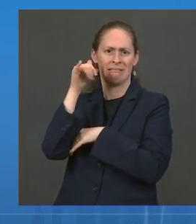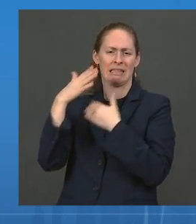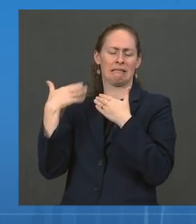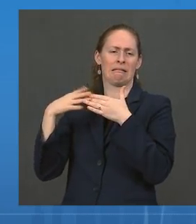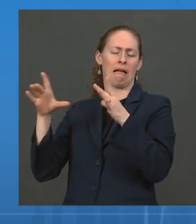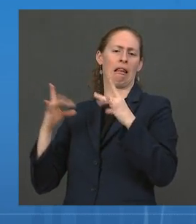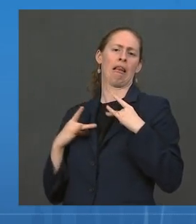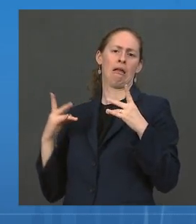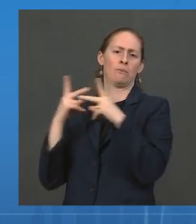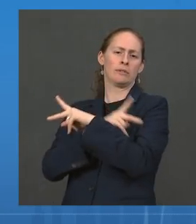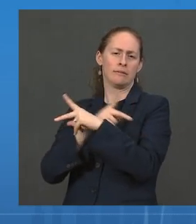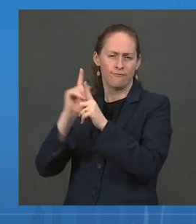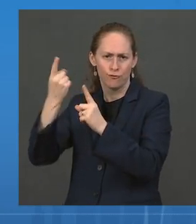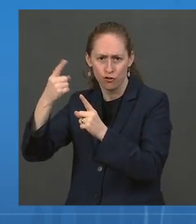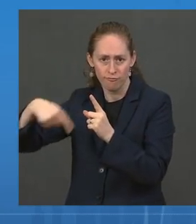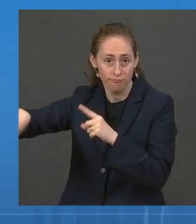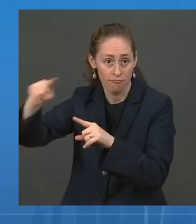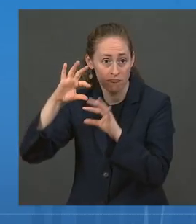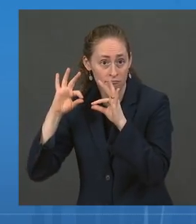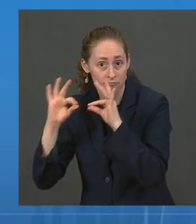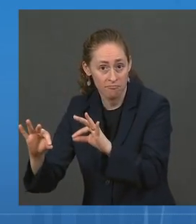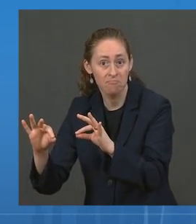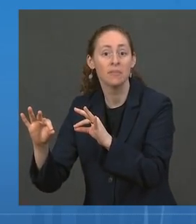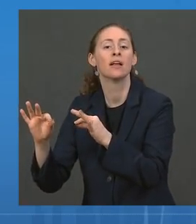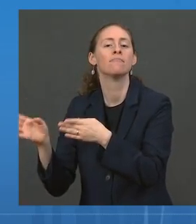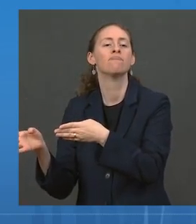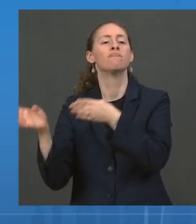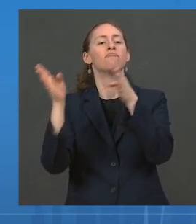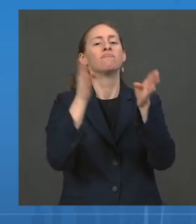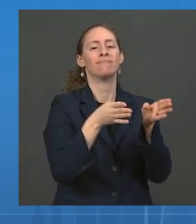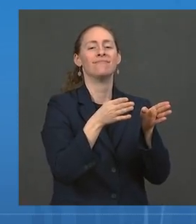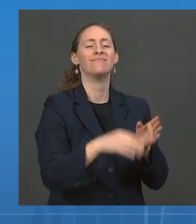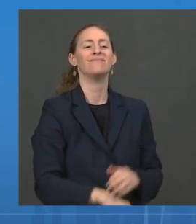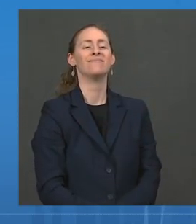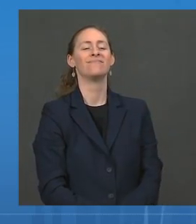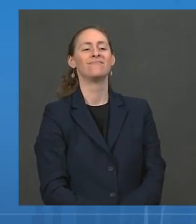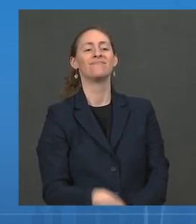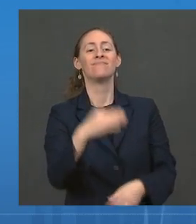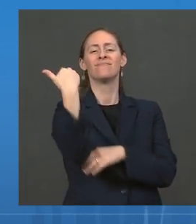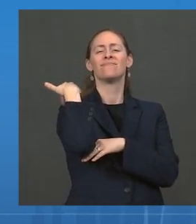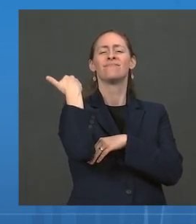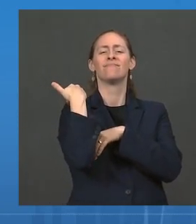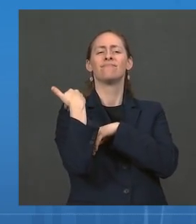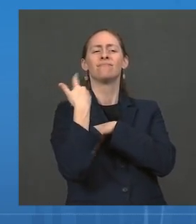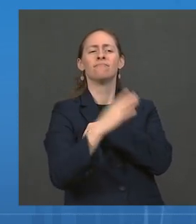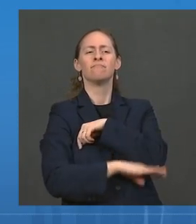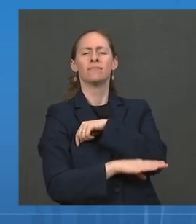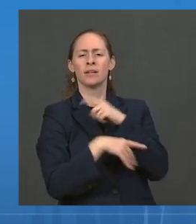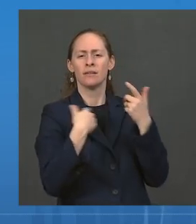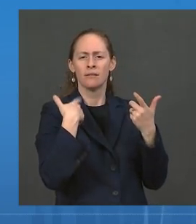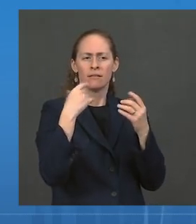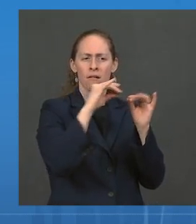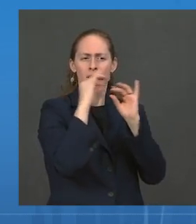Since the program launched in late September, about half of eligible seniors vaccinated with Pfizer have gotten their booster.